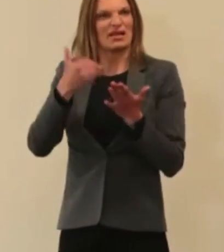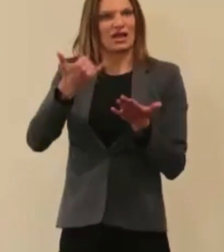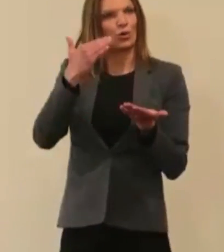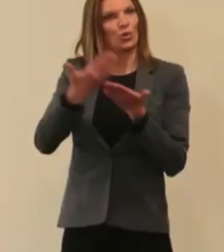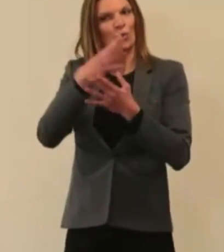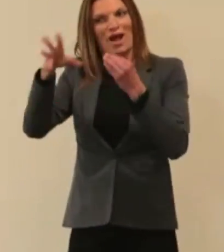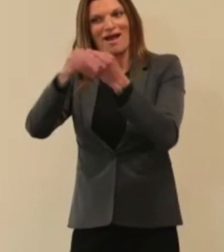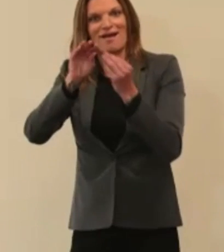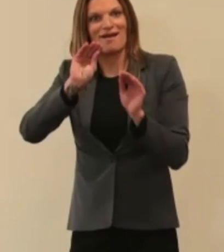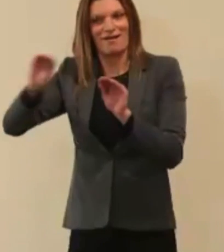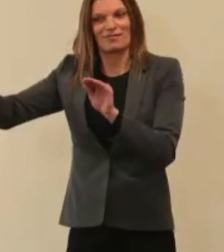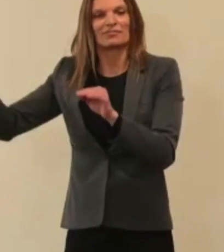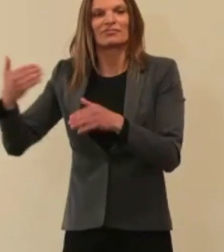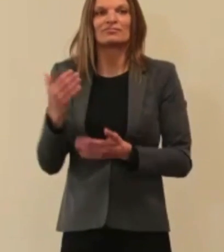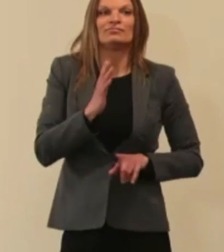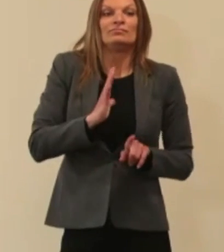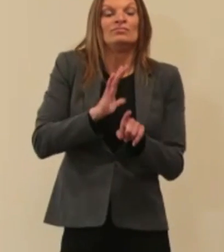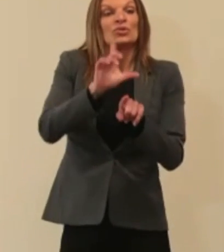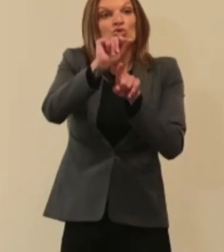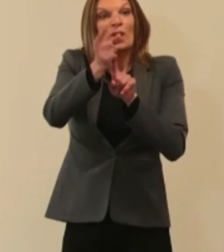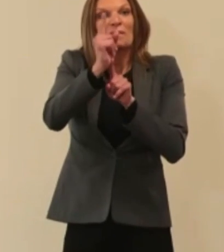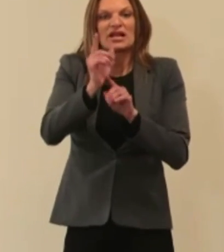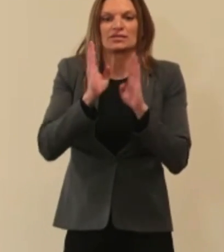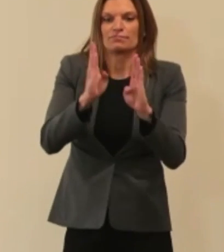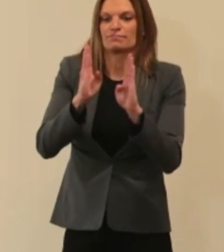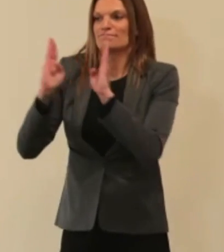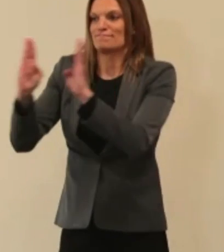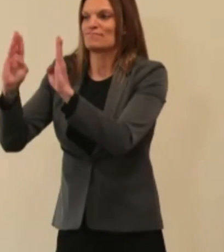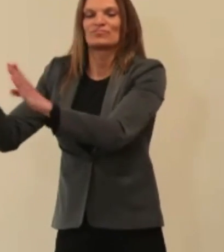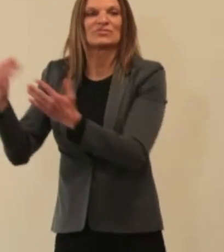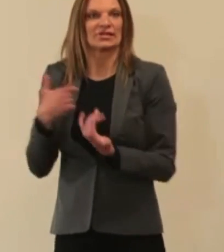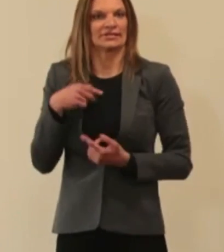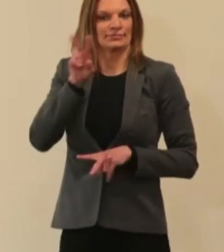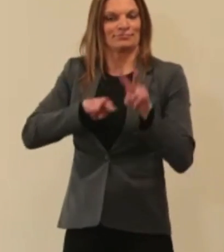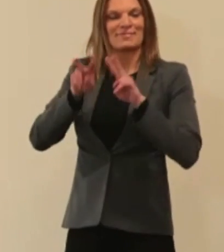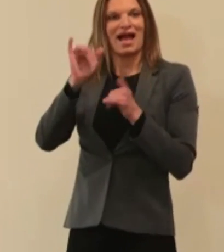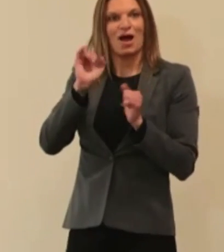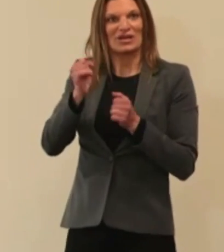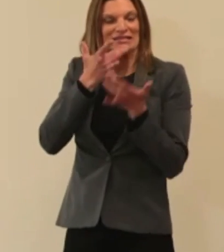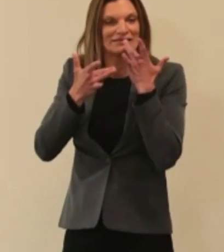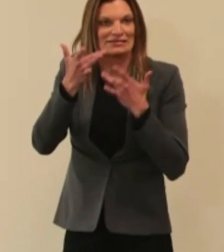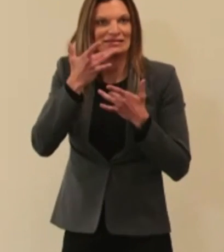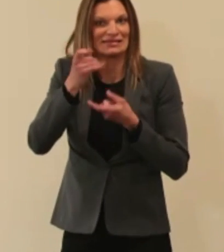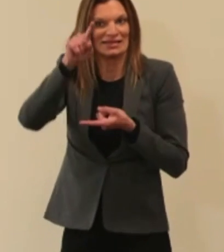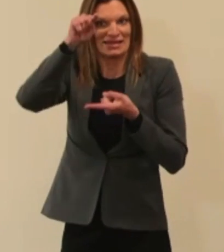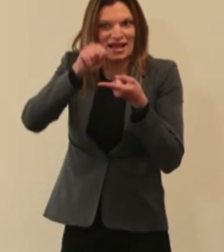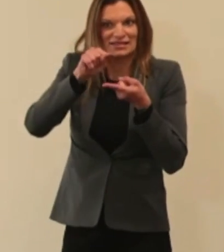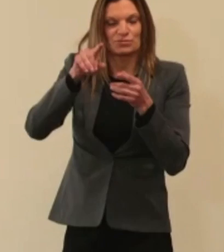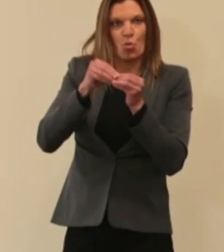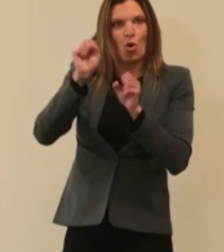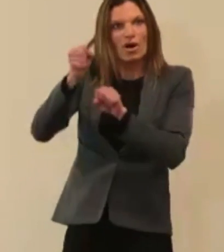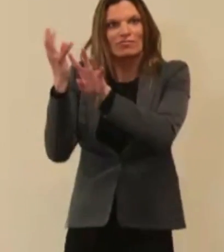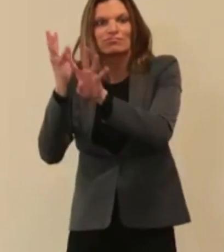ARE SIMPLY NEW SLOTS THAT HAVE BEEN MADE AVAILABLE. SPECIFICALLY BY TAKING WHAT PREVIOUSLY WERE 20 MINUTE